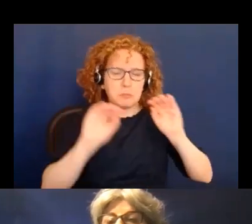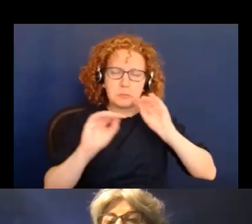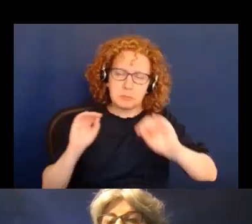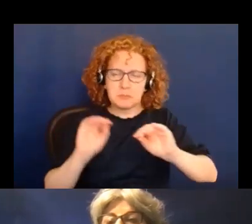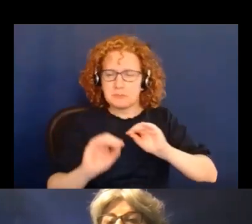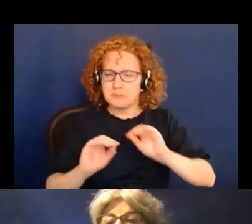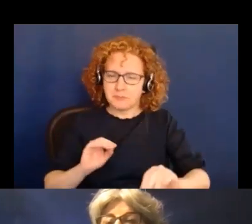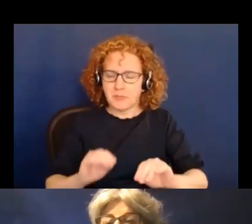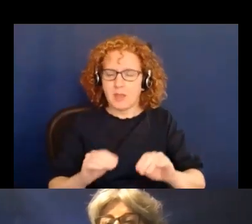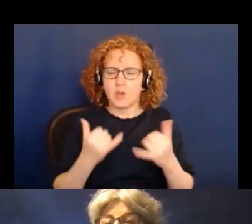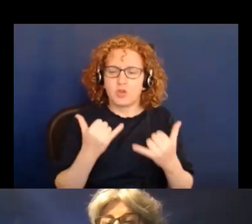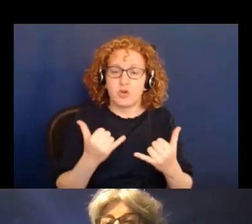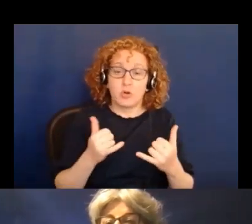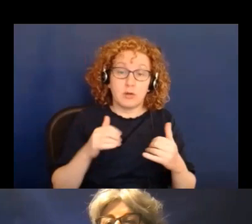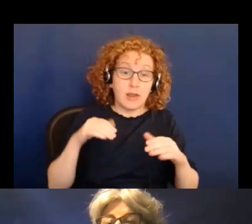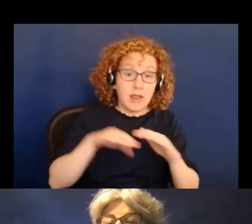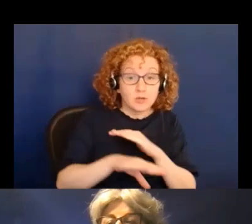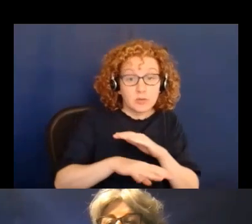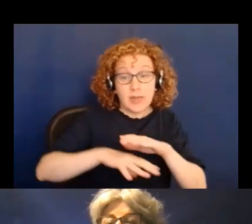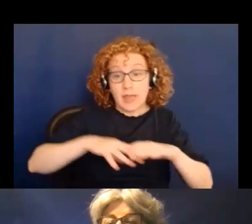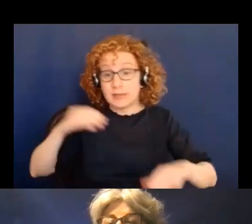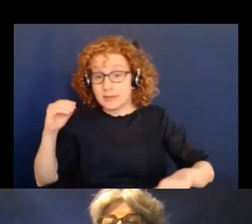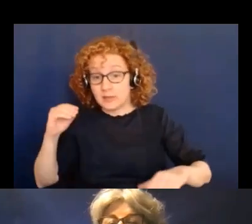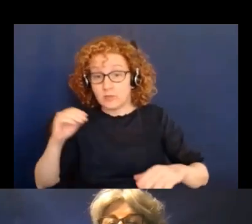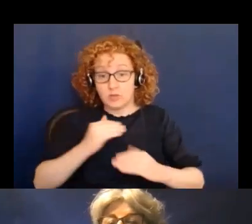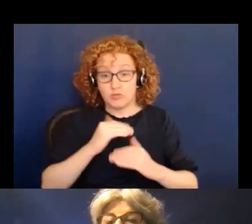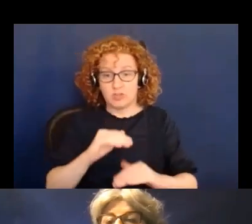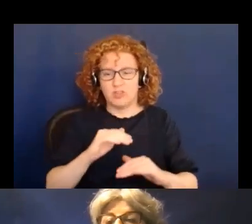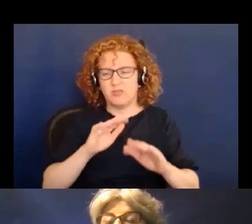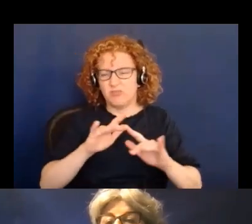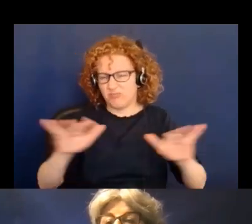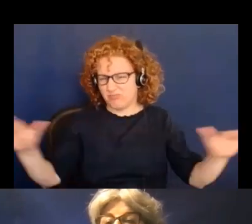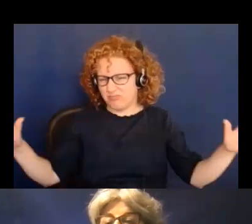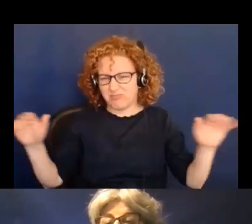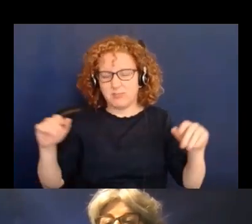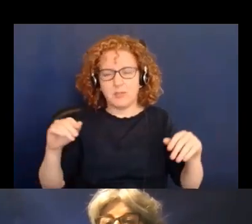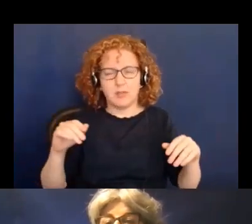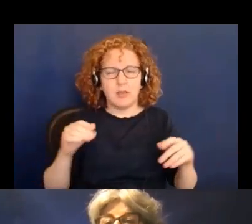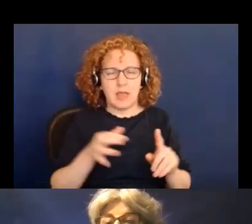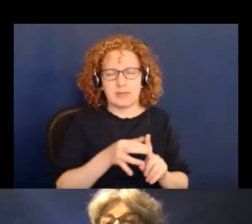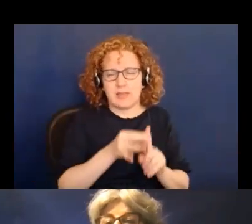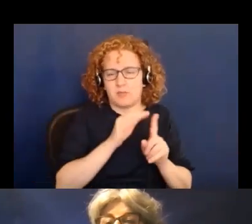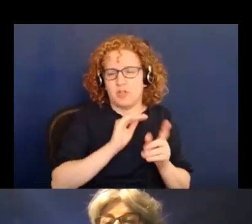restrictions uh including any exceptions that might be in place for students in academics or